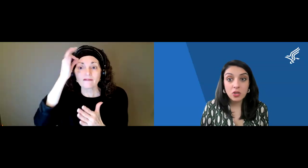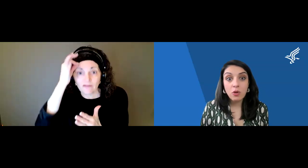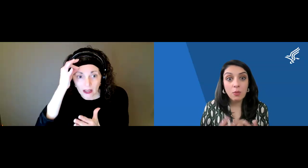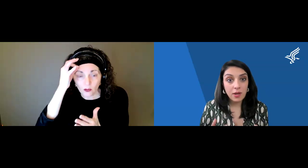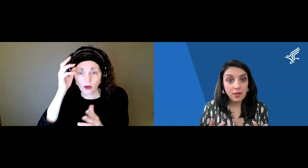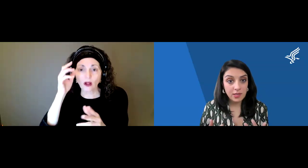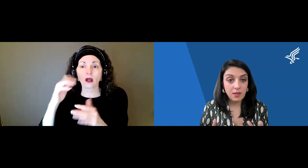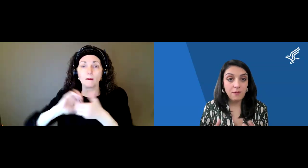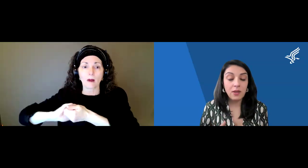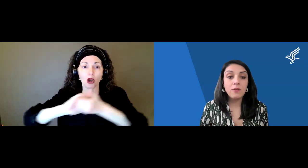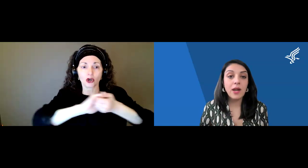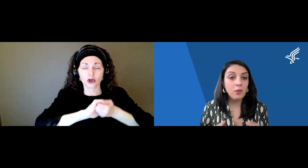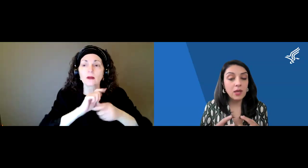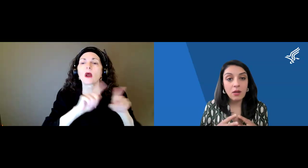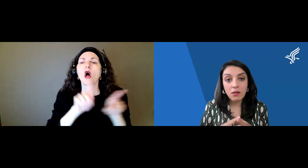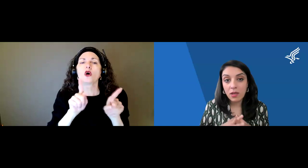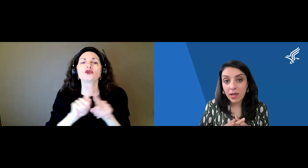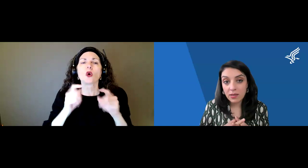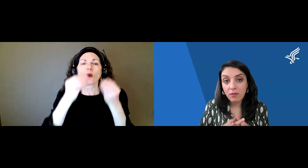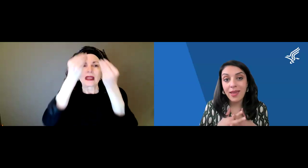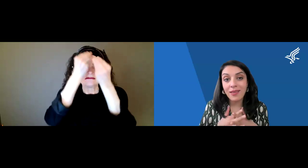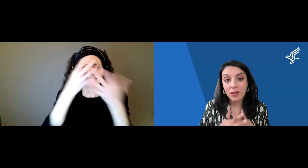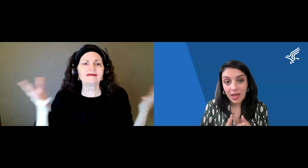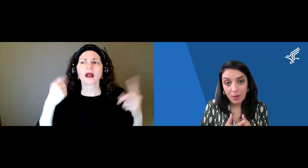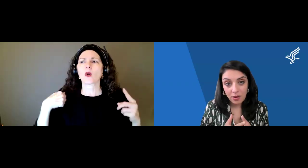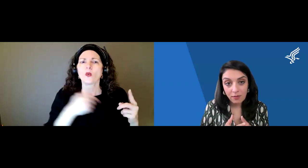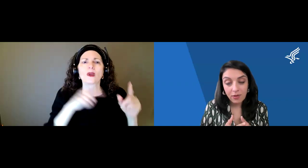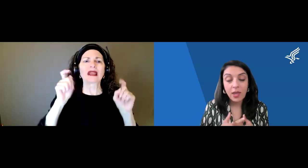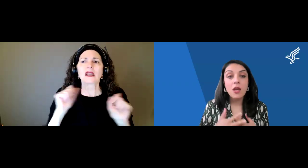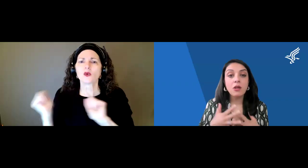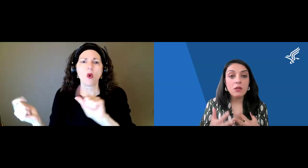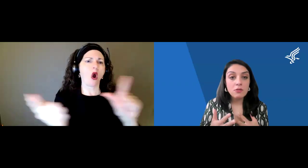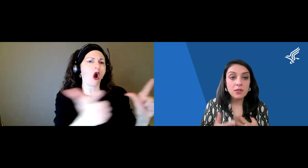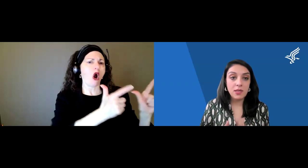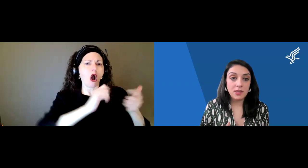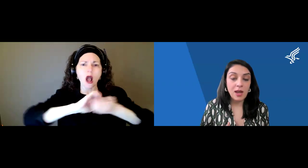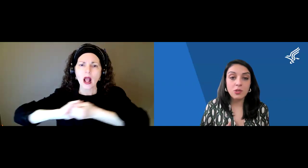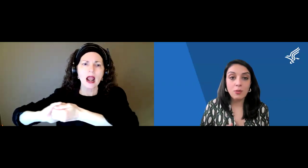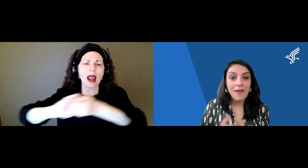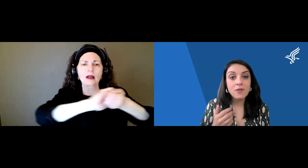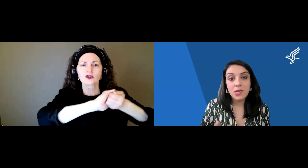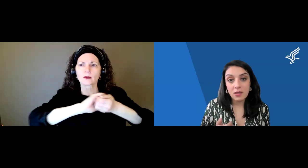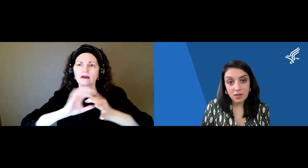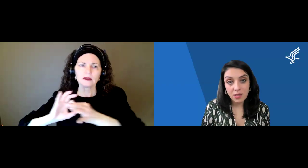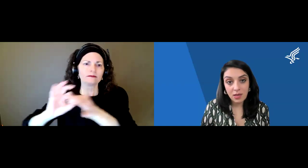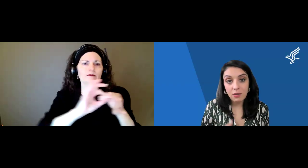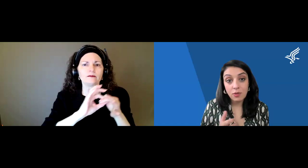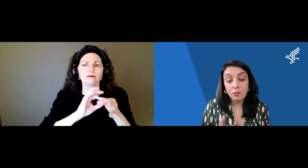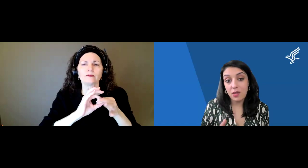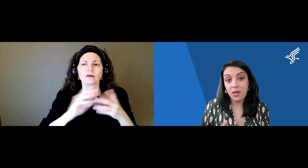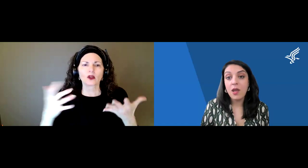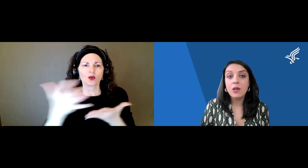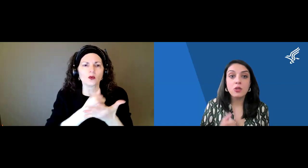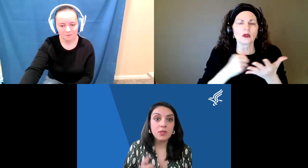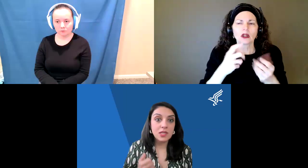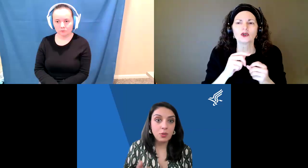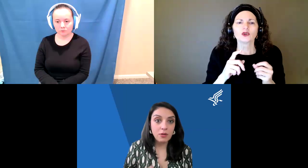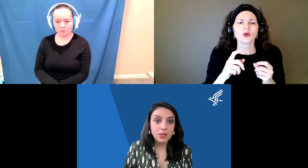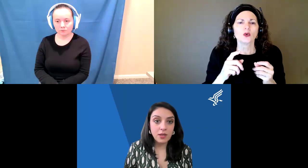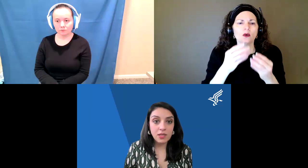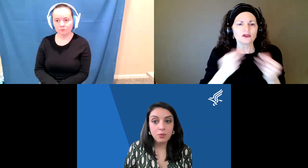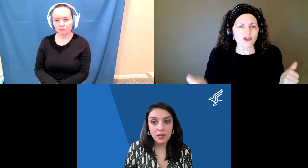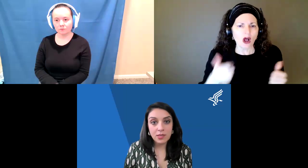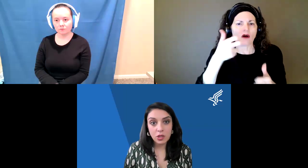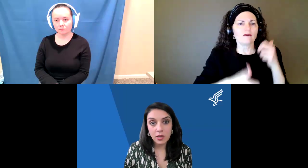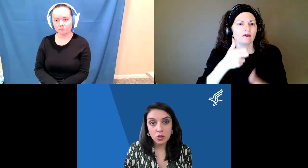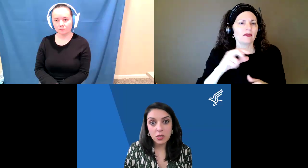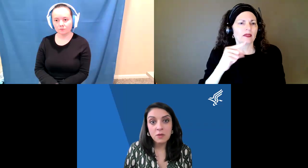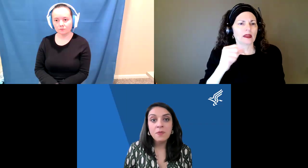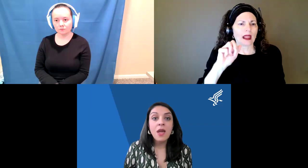more broadly to the field for how we can all collectively and collaboratively close these gaps so that we have the data that we need to assess progress on these policy challenges.